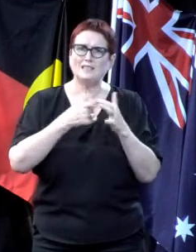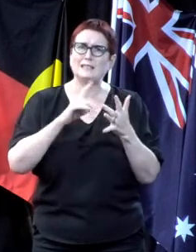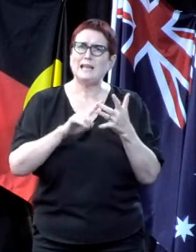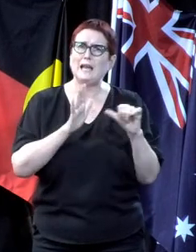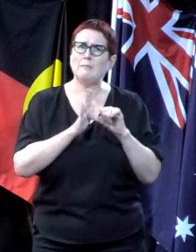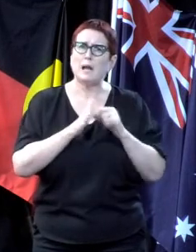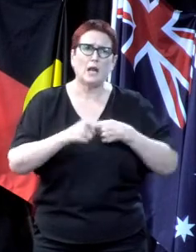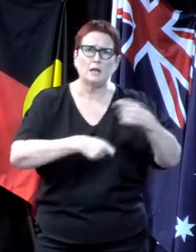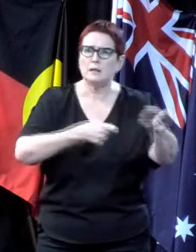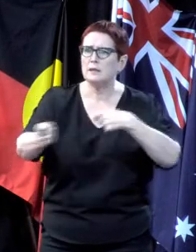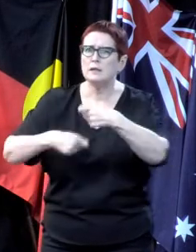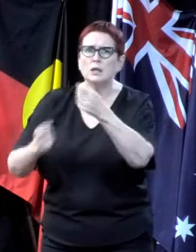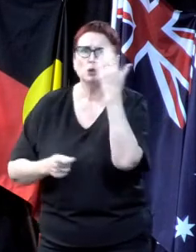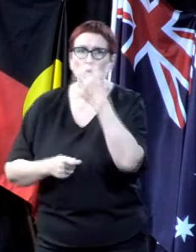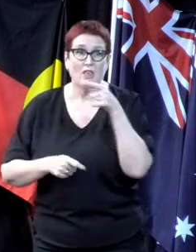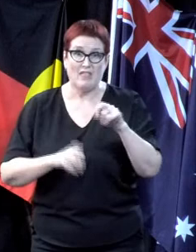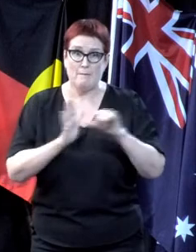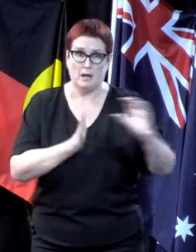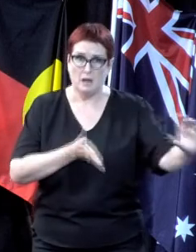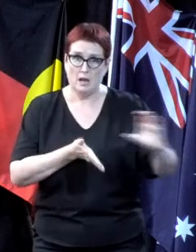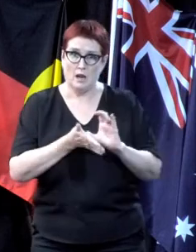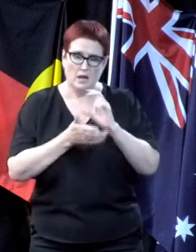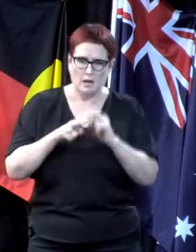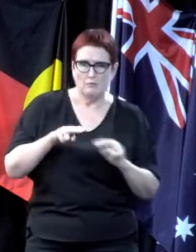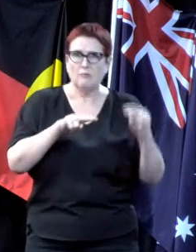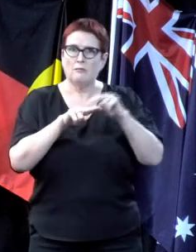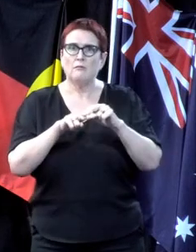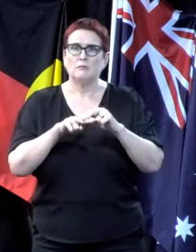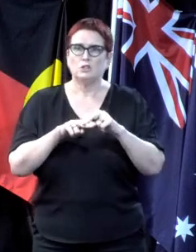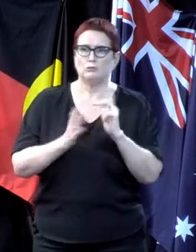use that to supplement staffing within schools to – to do programs such as